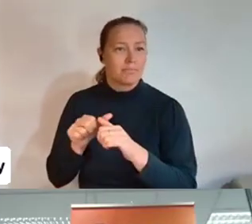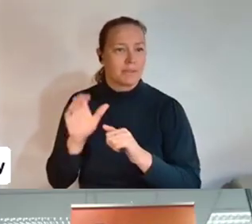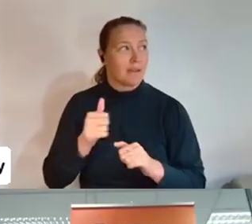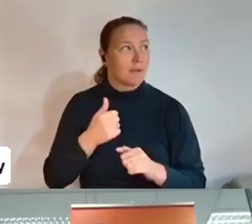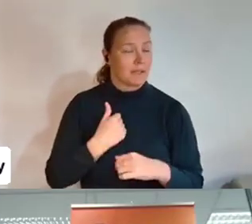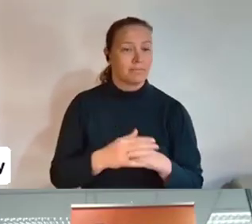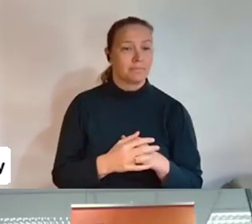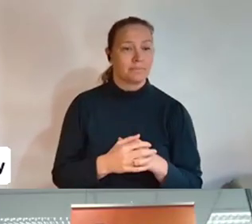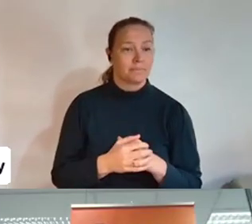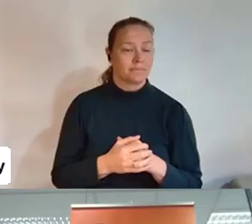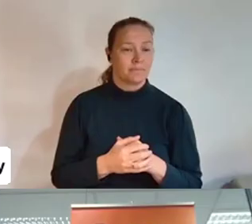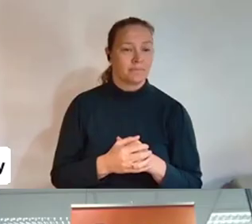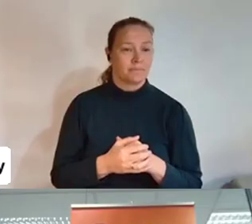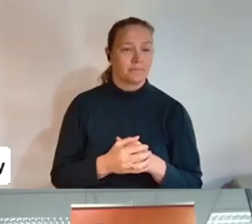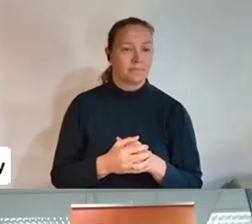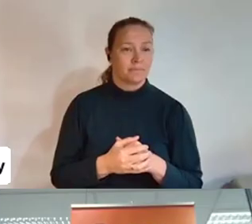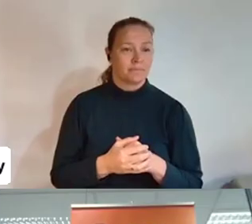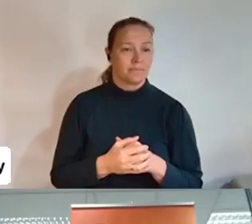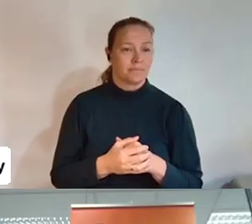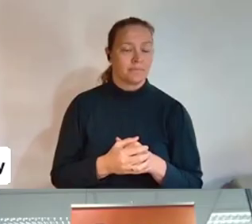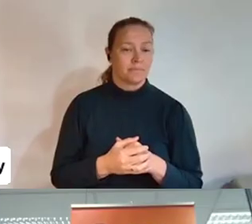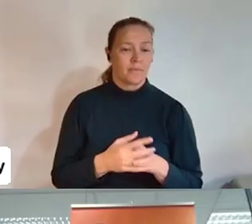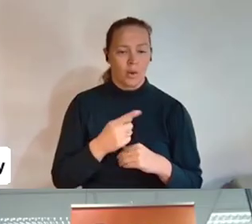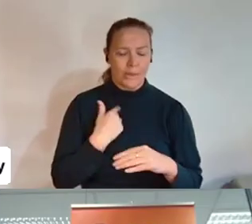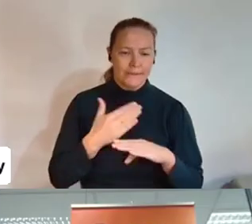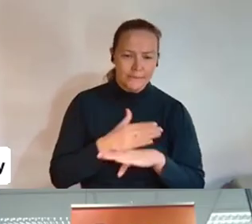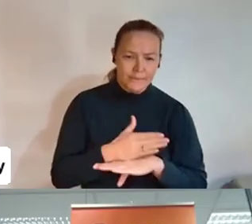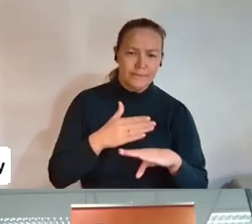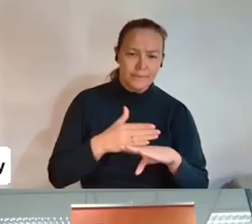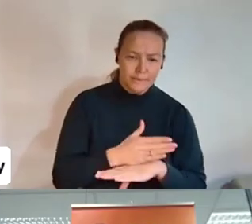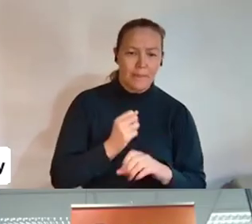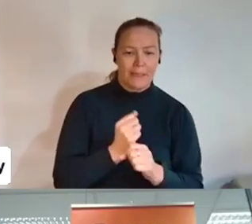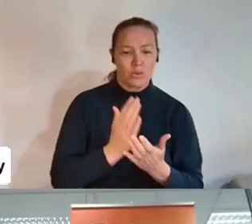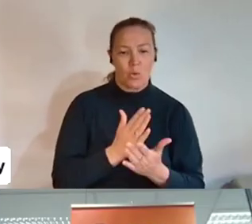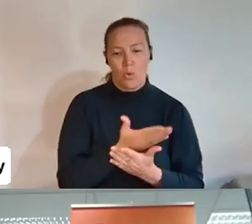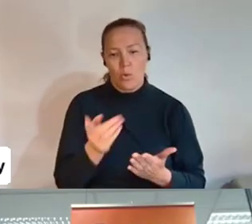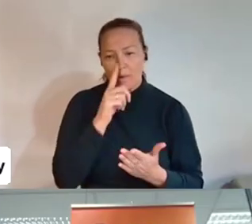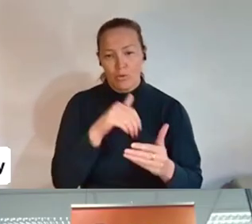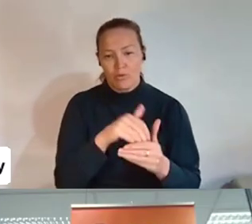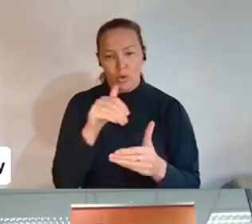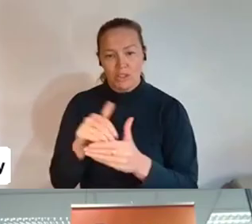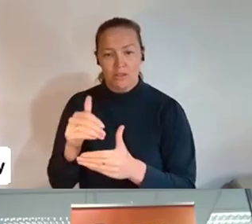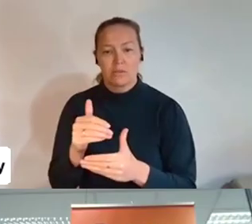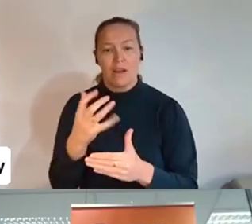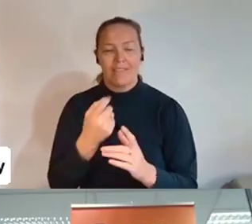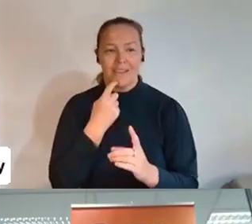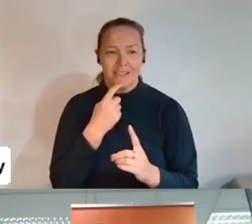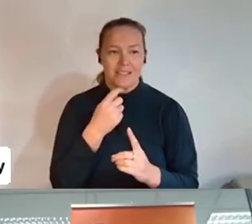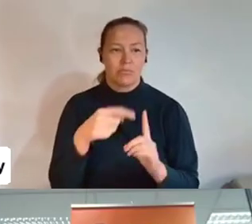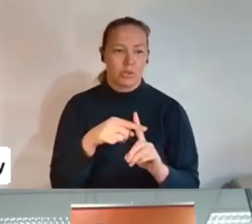hard to ensure that all voters have an easy, positive experience enrolling and voting,